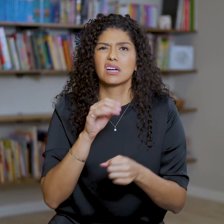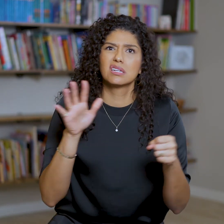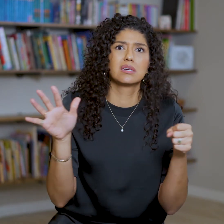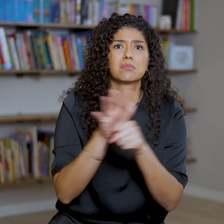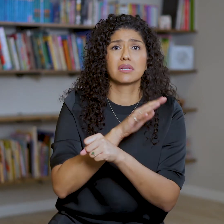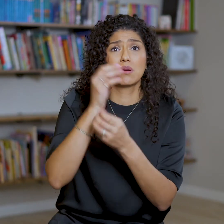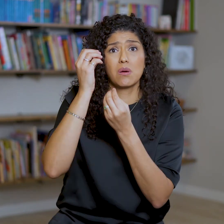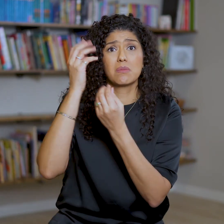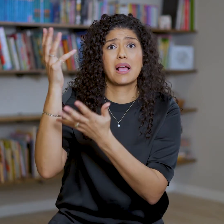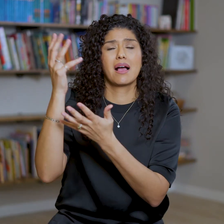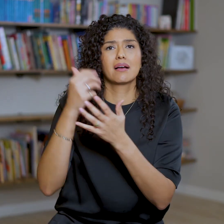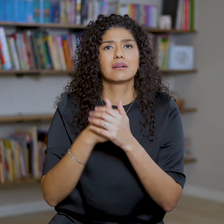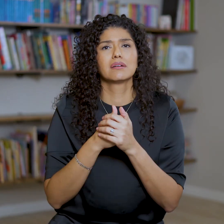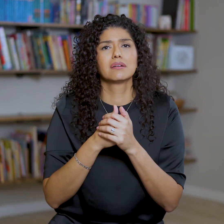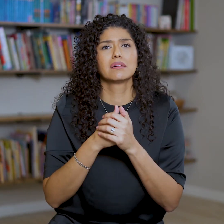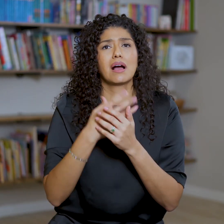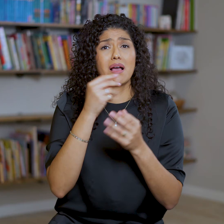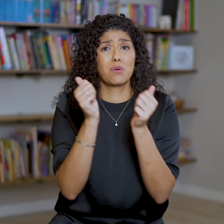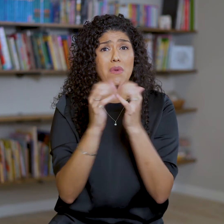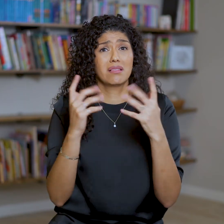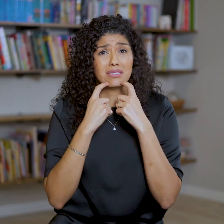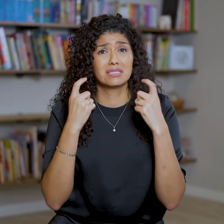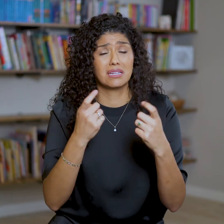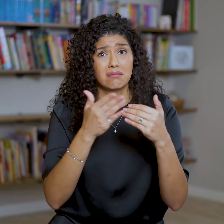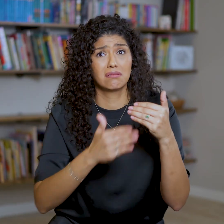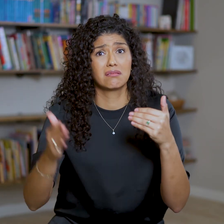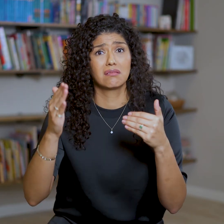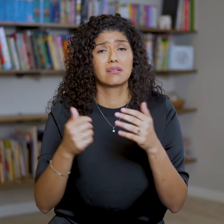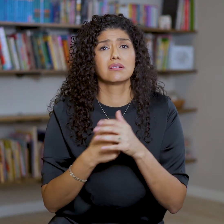and walk in total obedience and perfection from this point on—